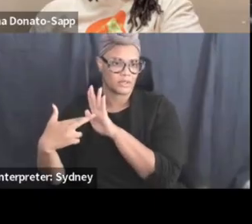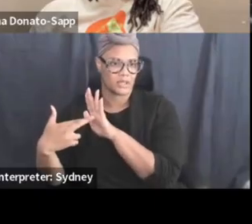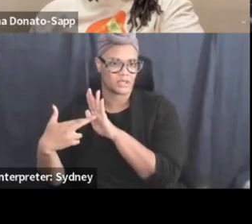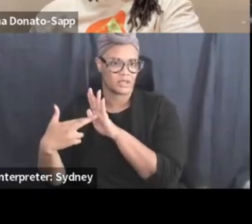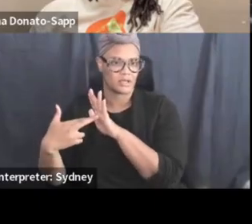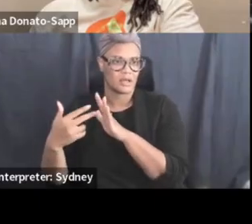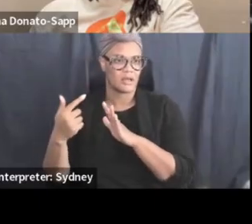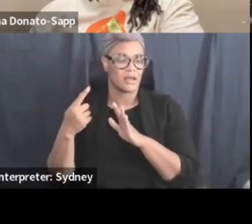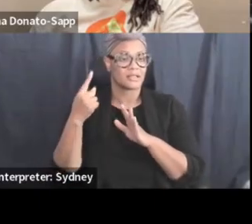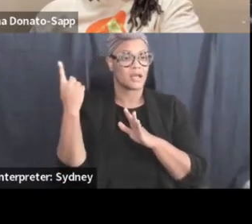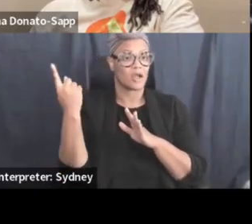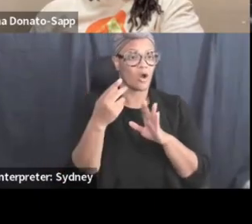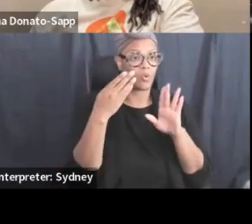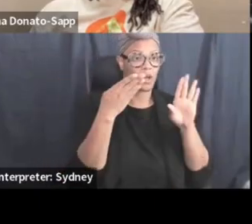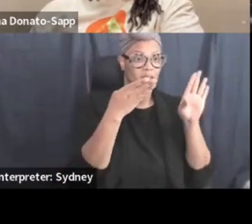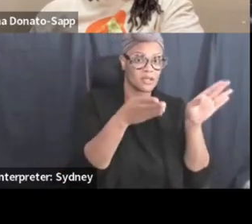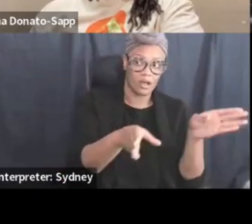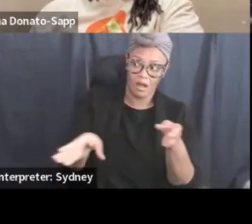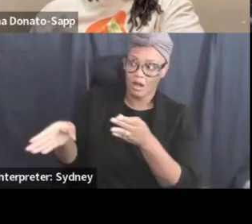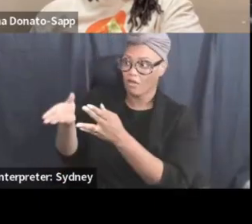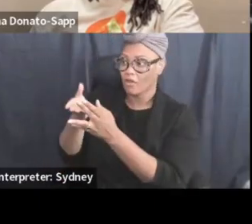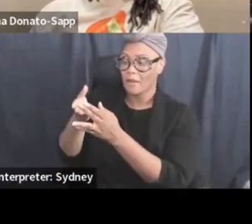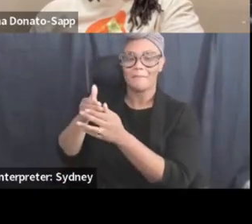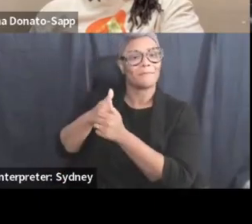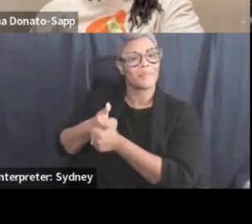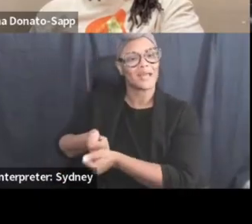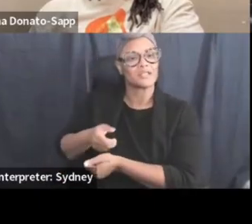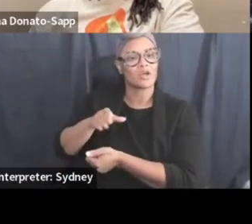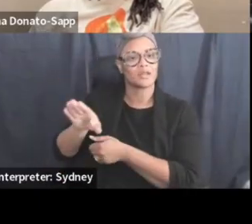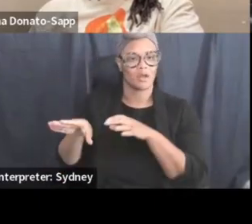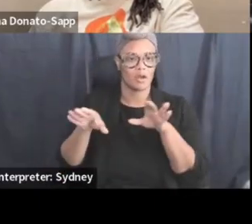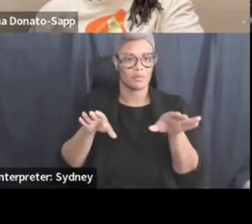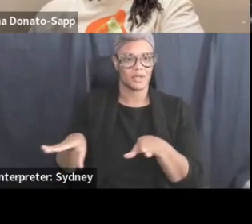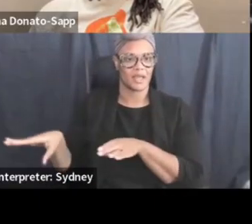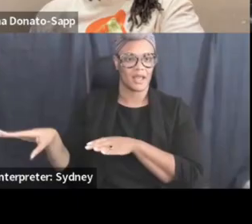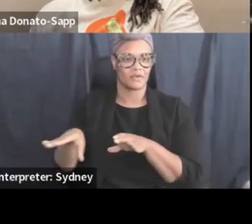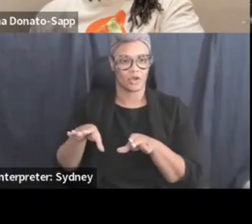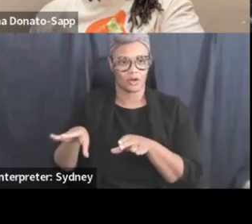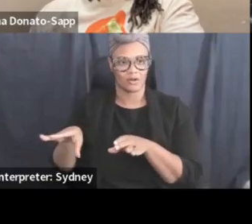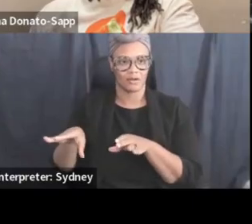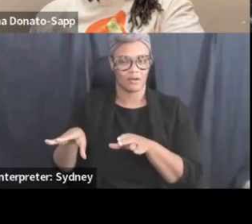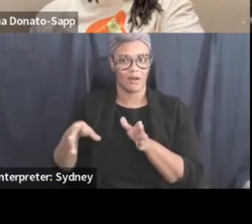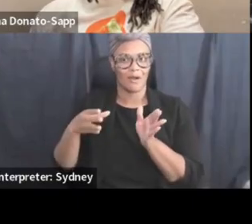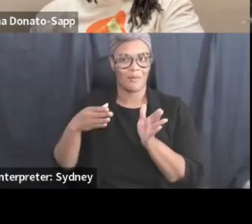through behavior and a lot of times the behavior comes because there's issues around the learning.